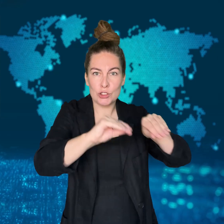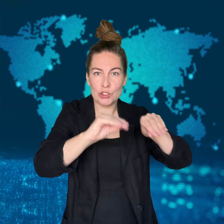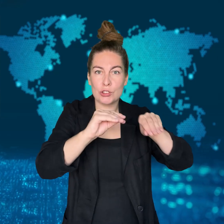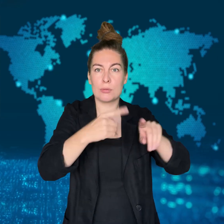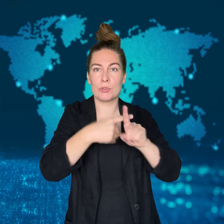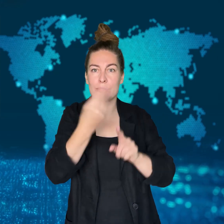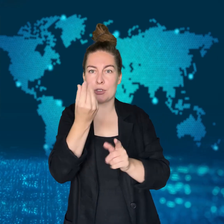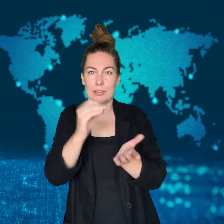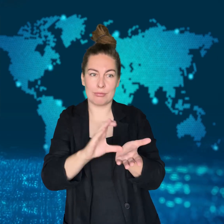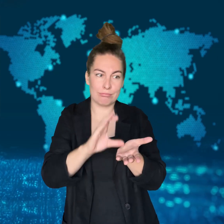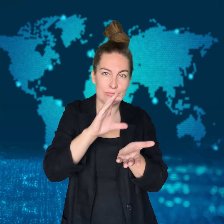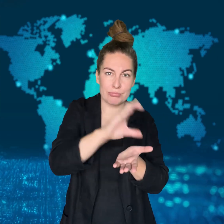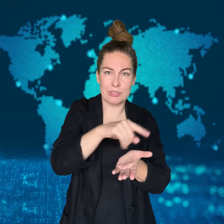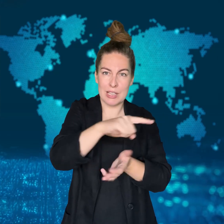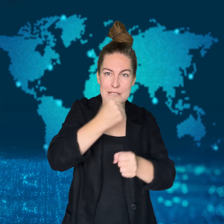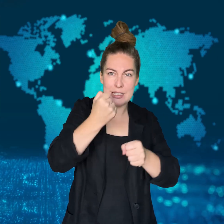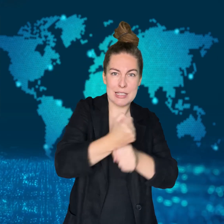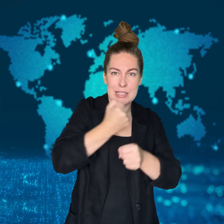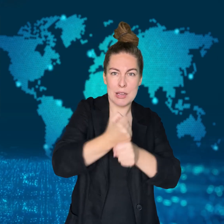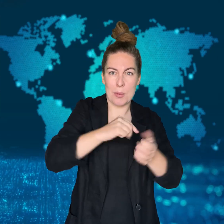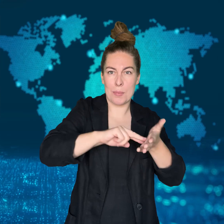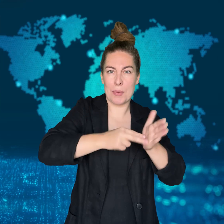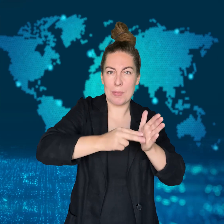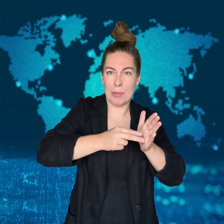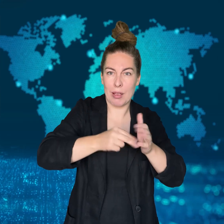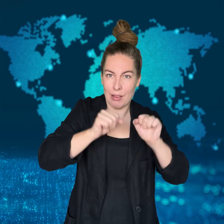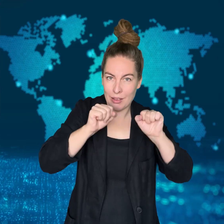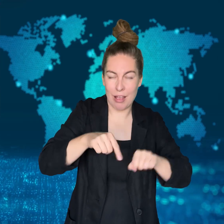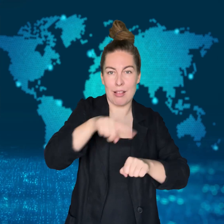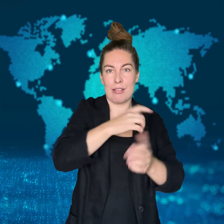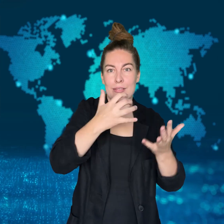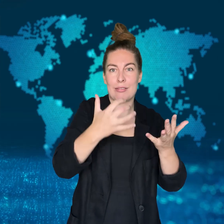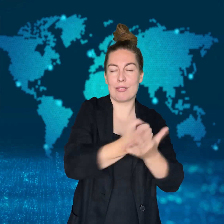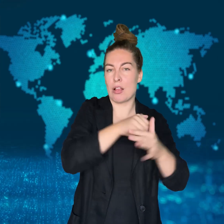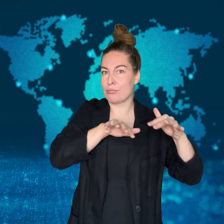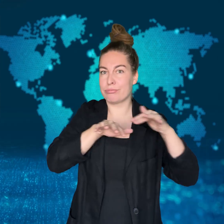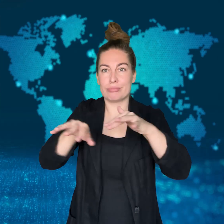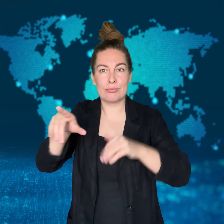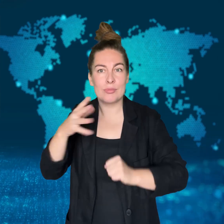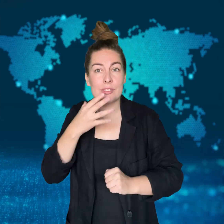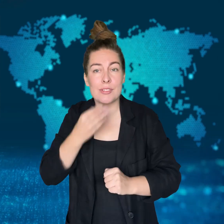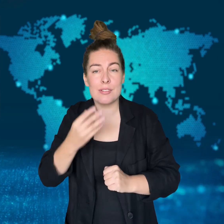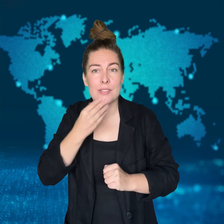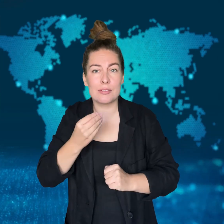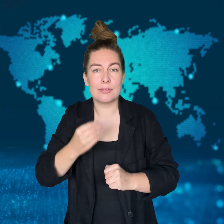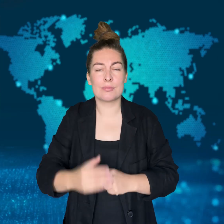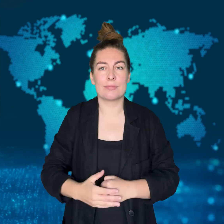Some believe the country probably helped train and finance Hamas,